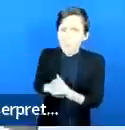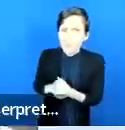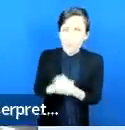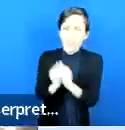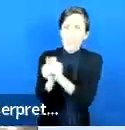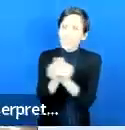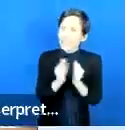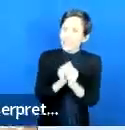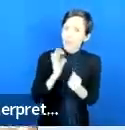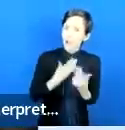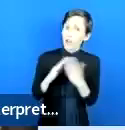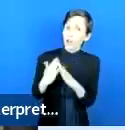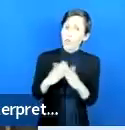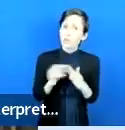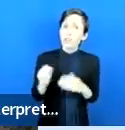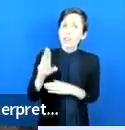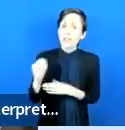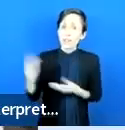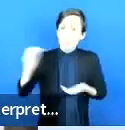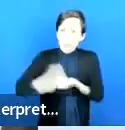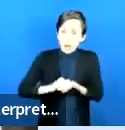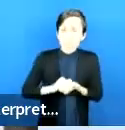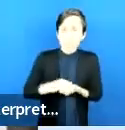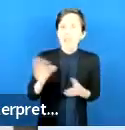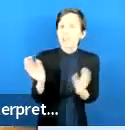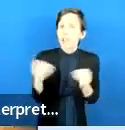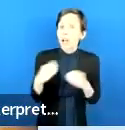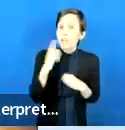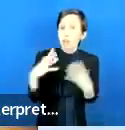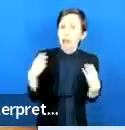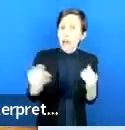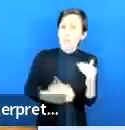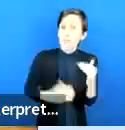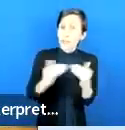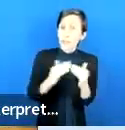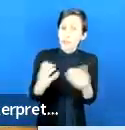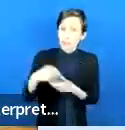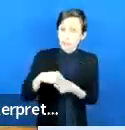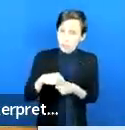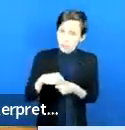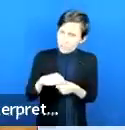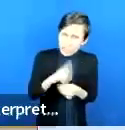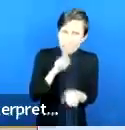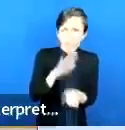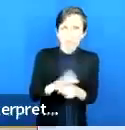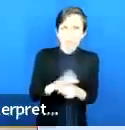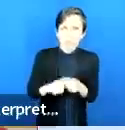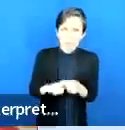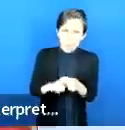and U of M partners, the Office for Health Equity and Inclusion is committed to strengthening underrepresented students math,